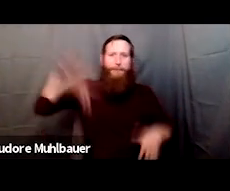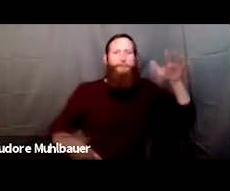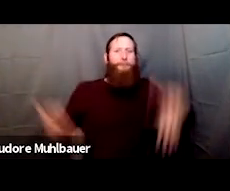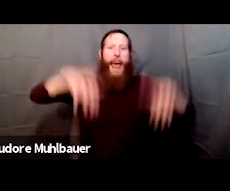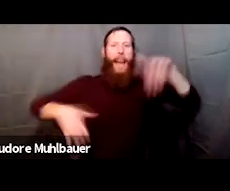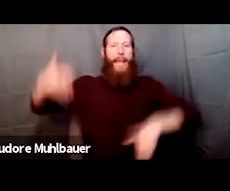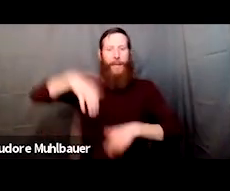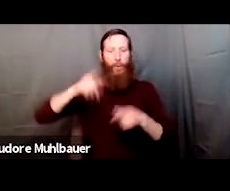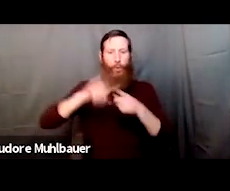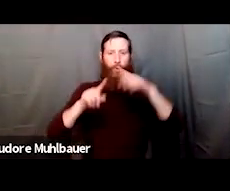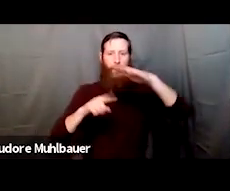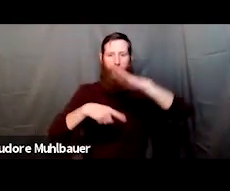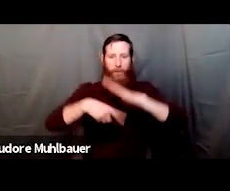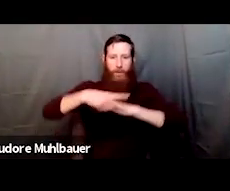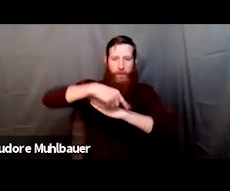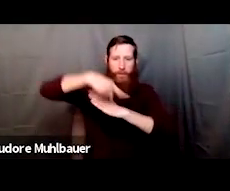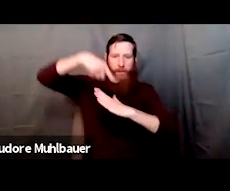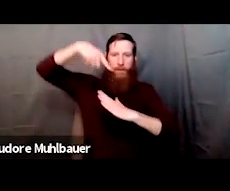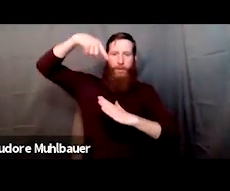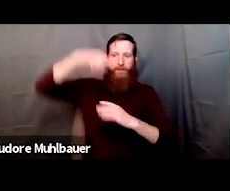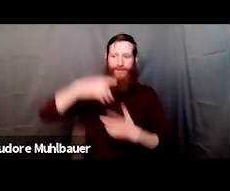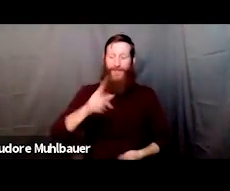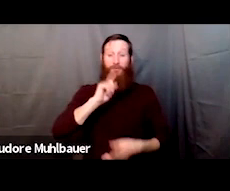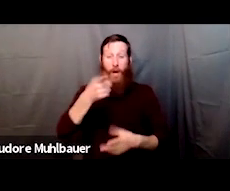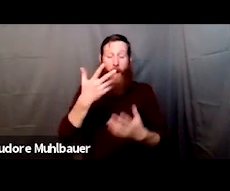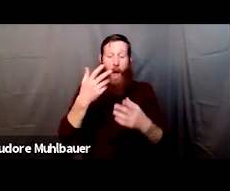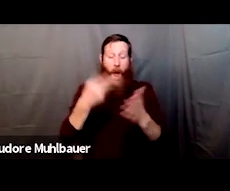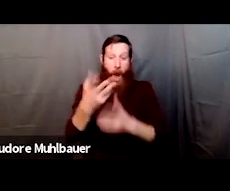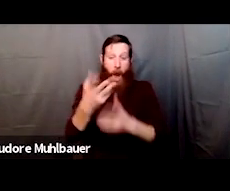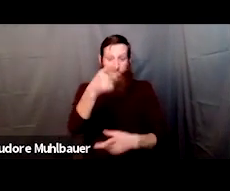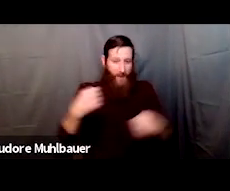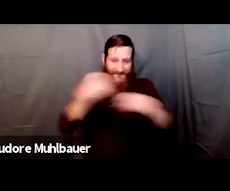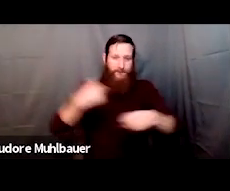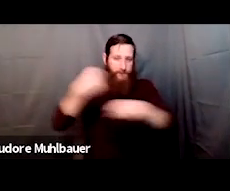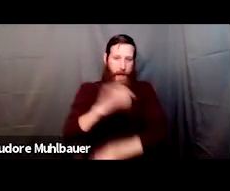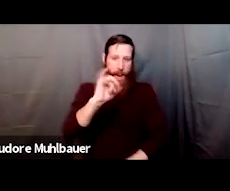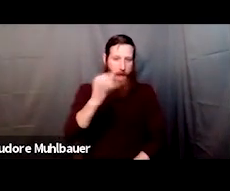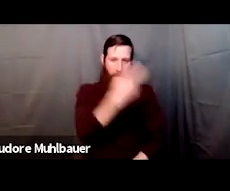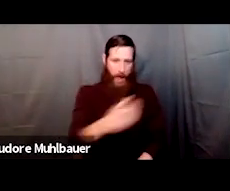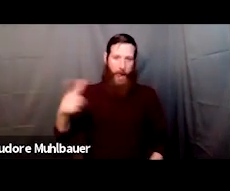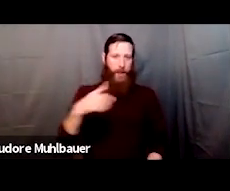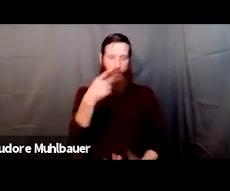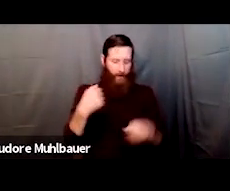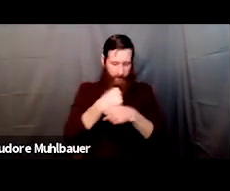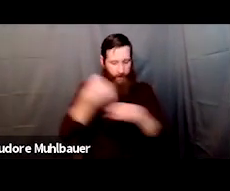The long and short of it Fight like hell, do what ever you can to get to the back or top of the debris